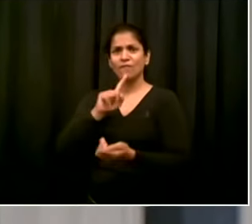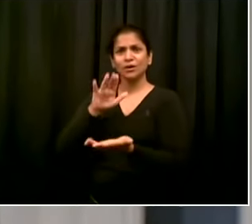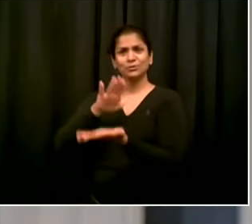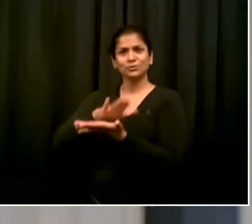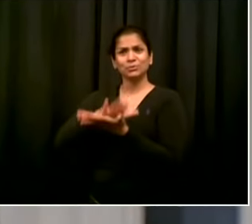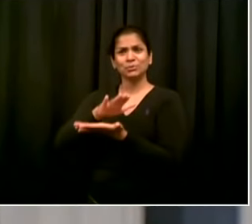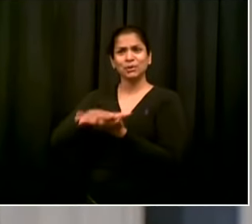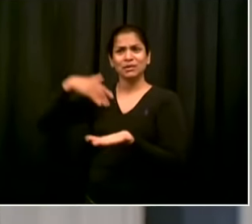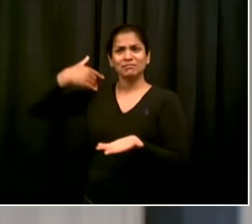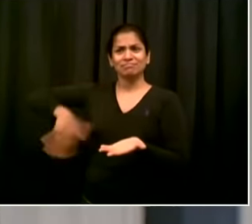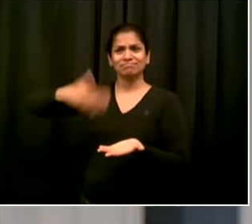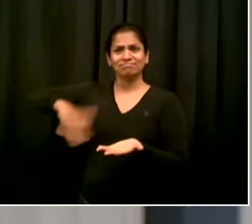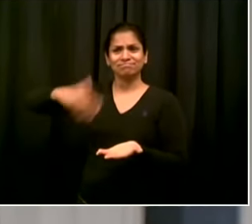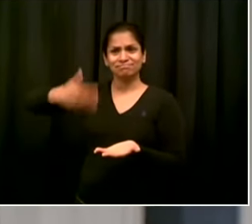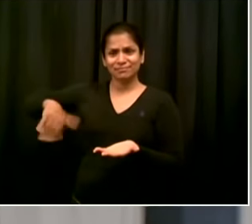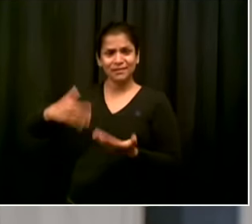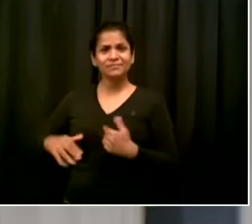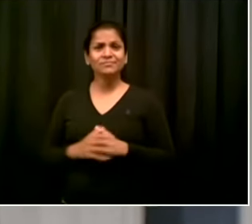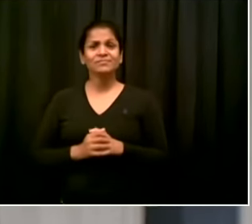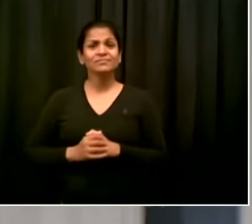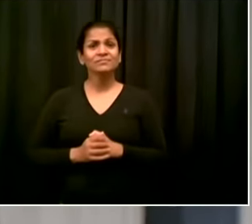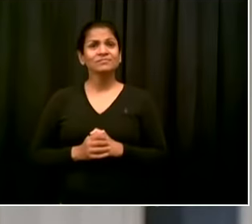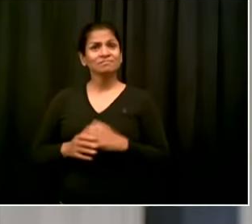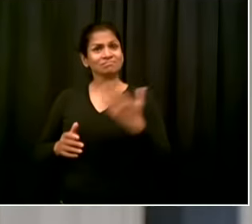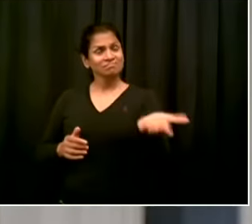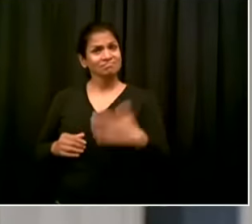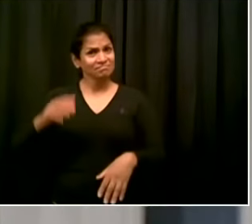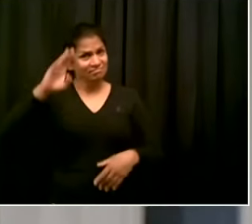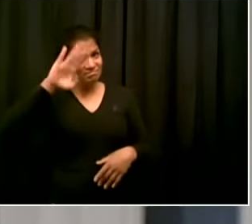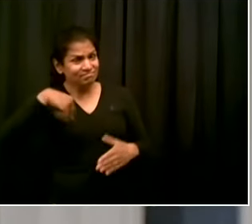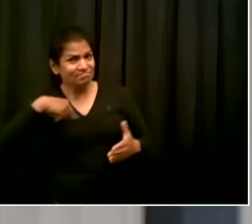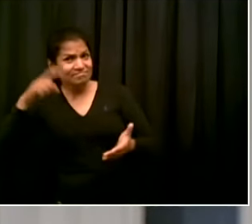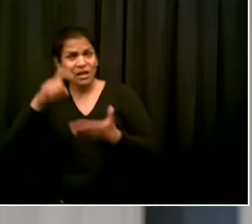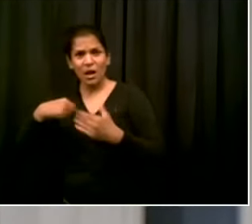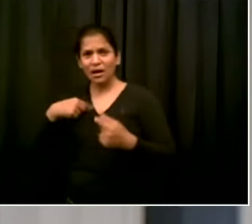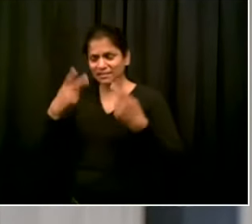IT IS GOING TO TAKE TIME TO GET THM EAL LTTHO E LEVEL WE WANT TO